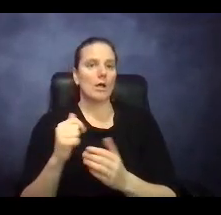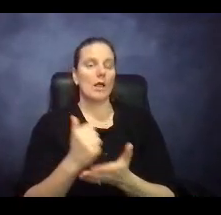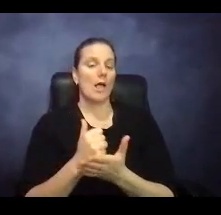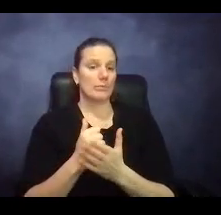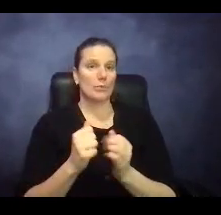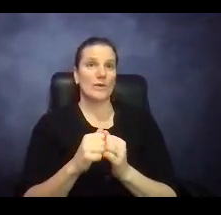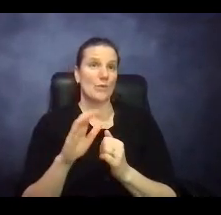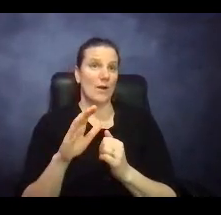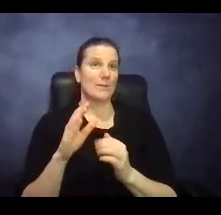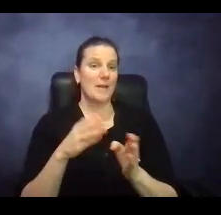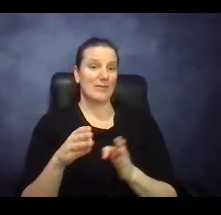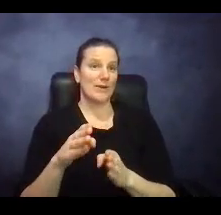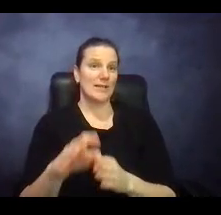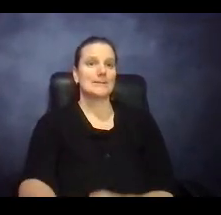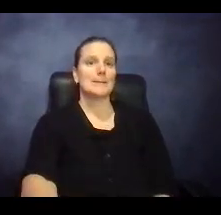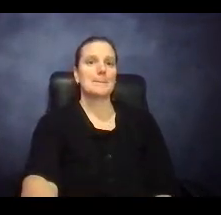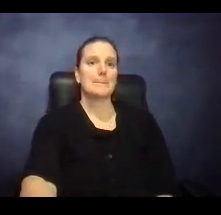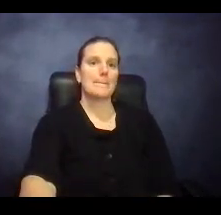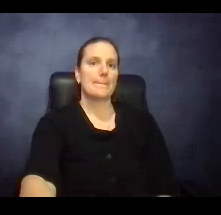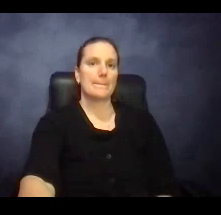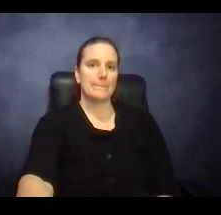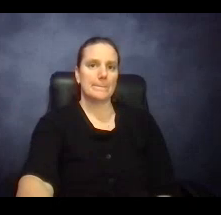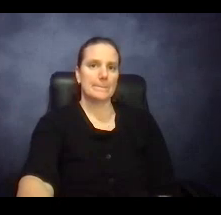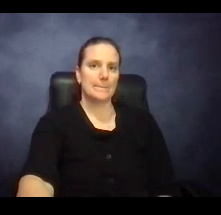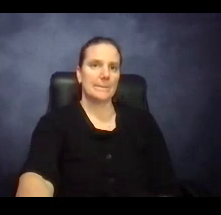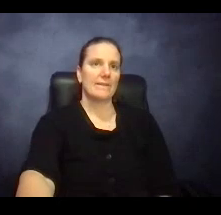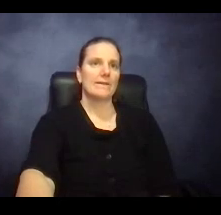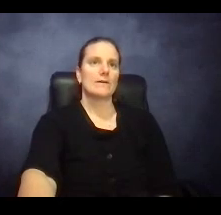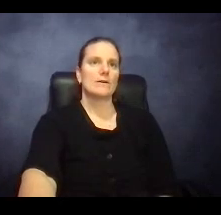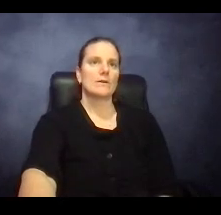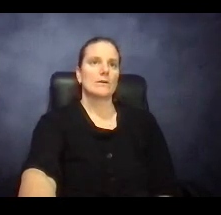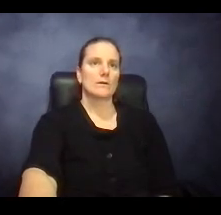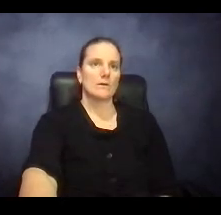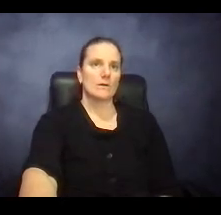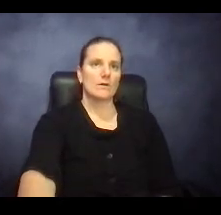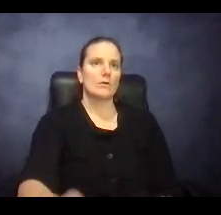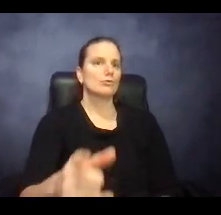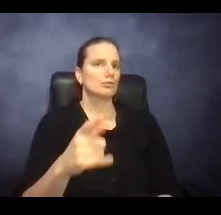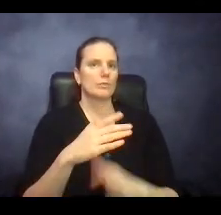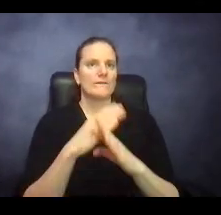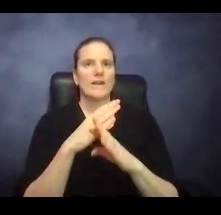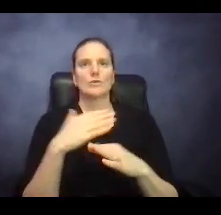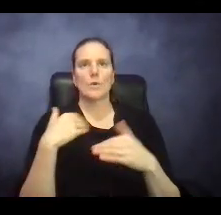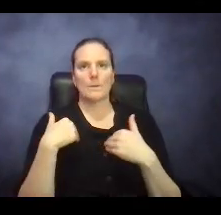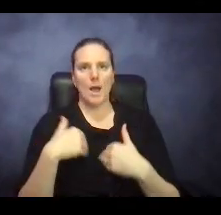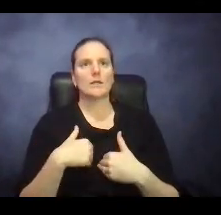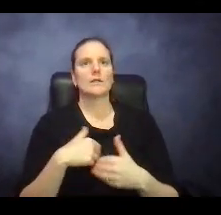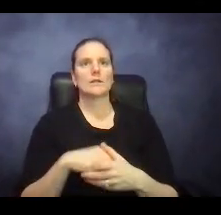that I showed you to prevent, it prevent your body from just like going to producing cortisol in